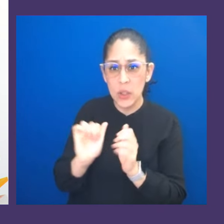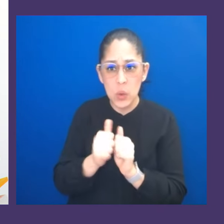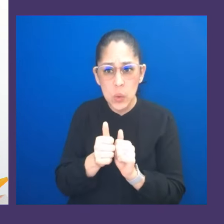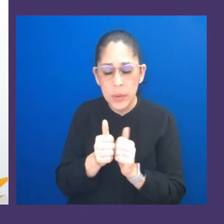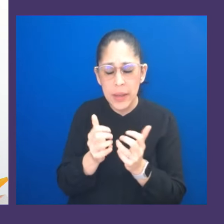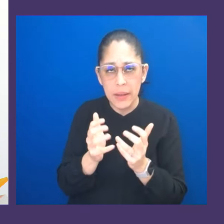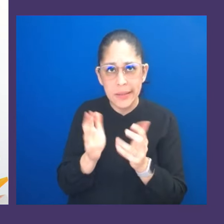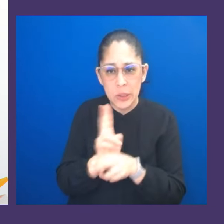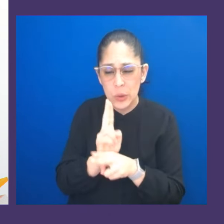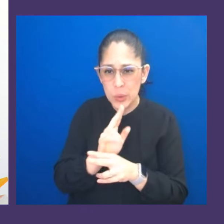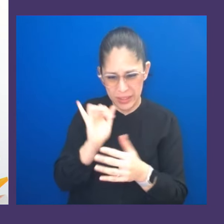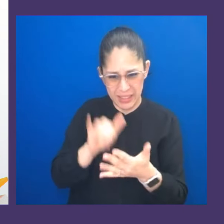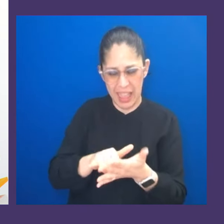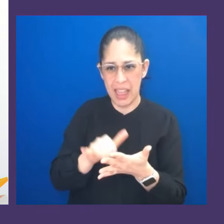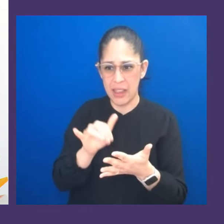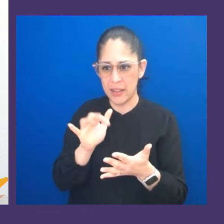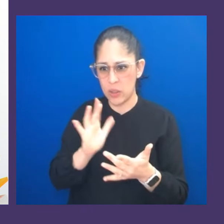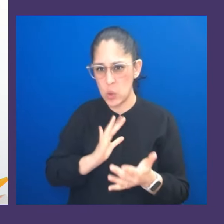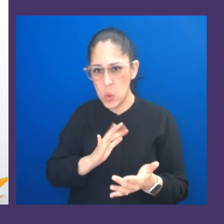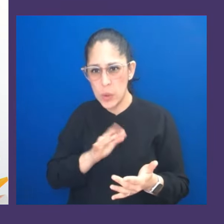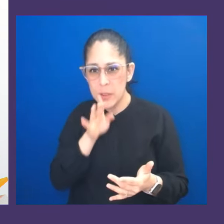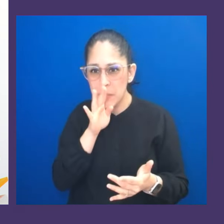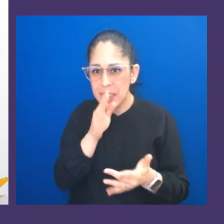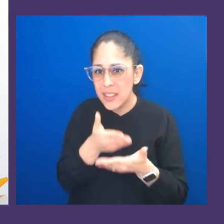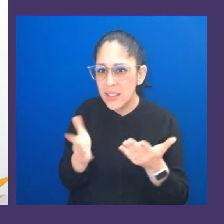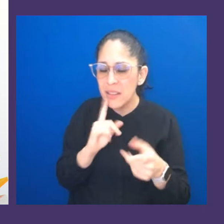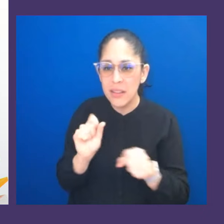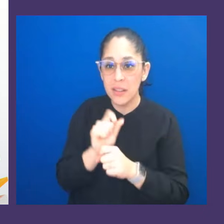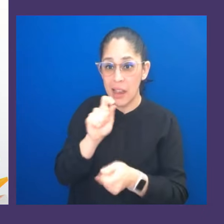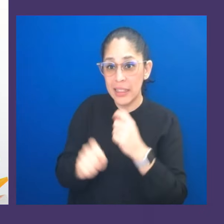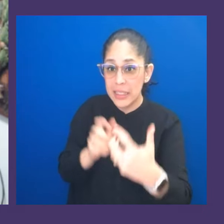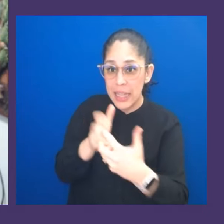to adapt what I do to make my life a lot easier.